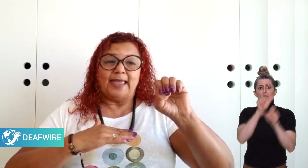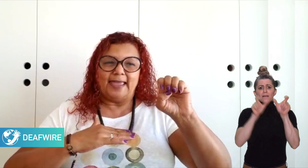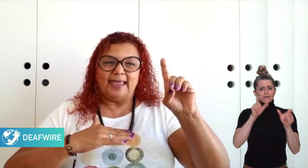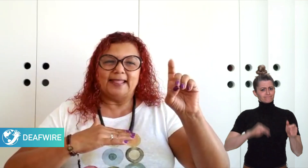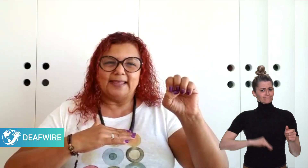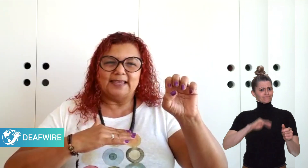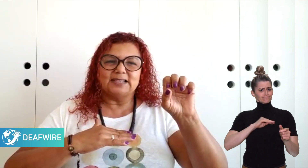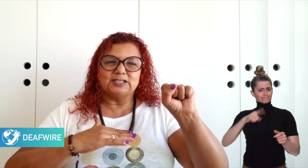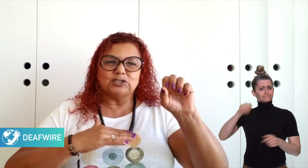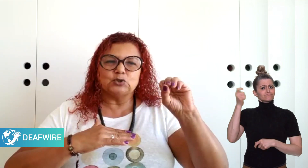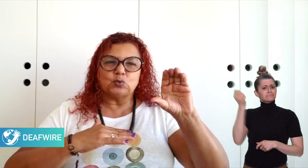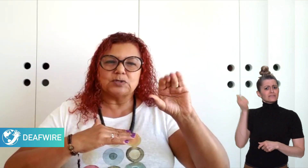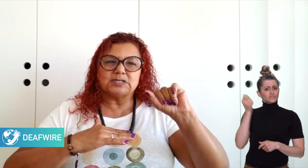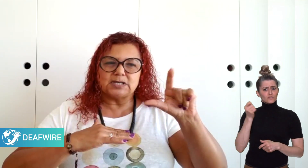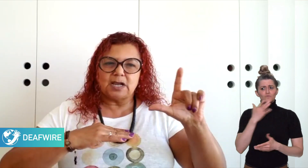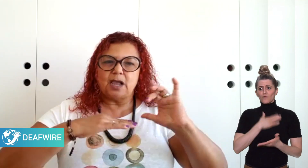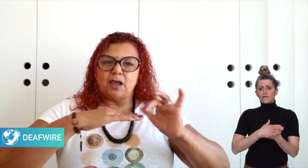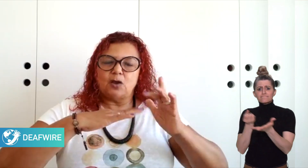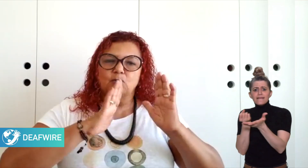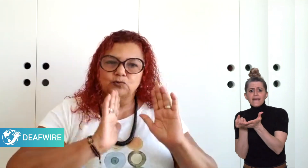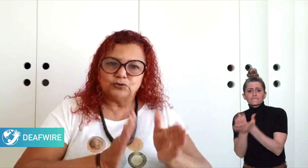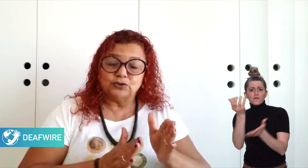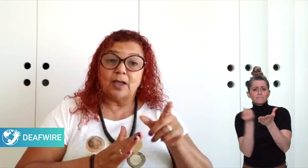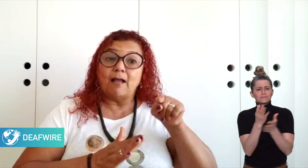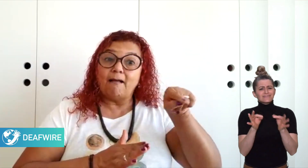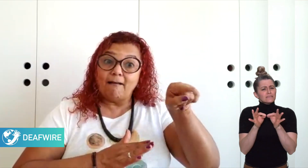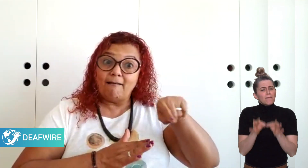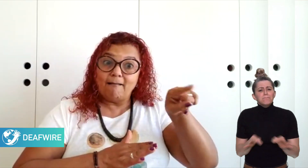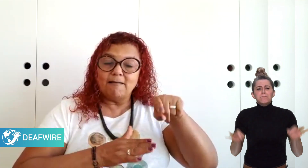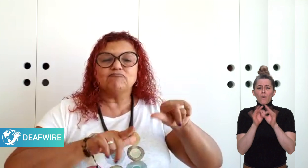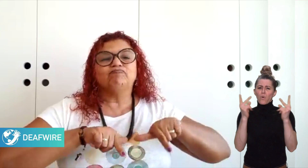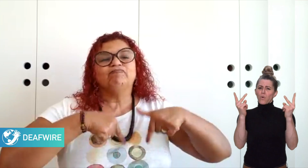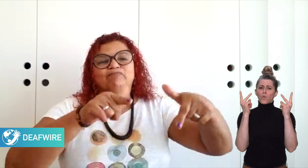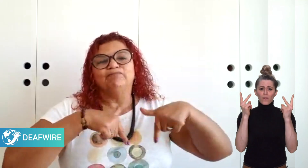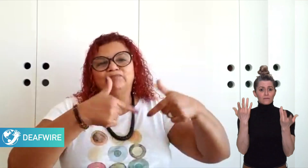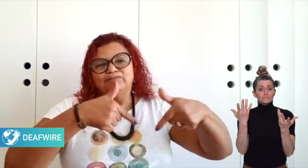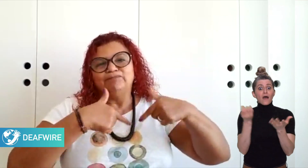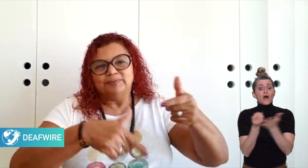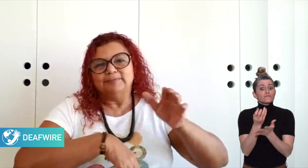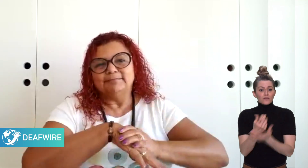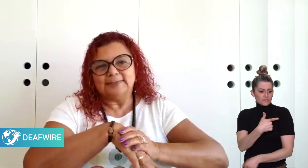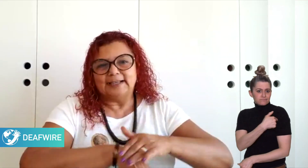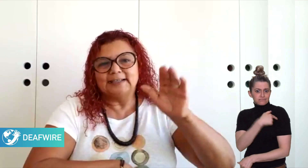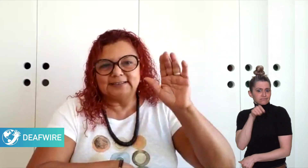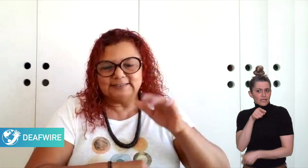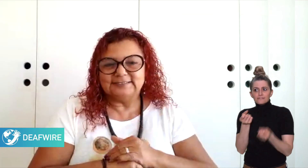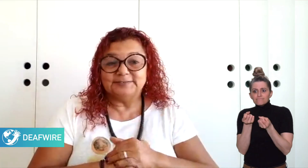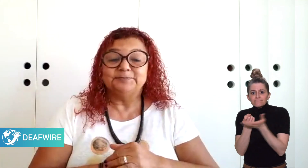have Internet access, so we are able to include more people.